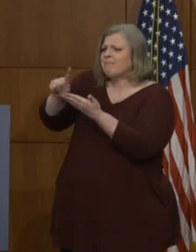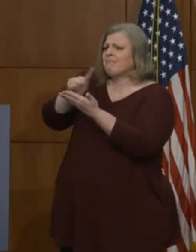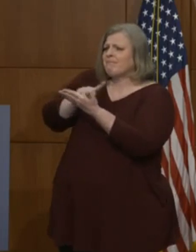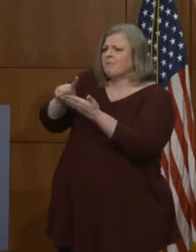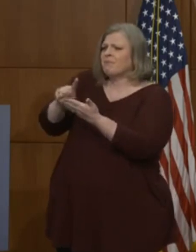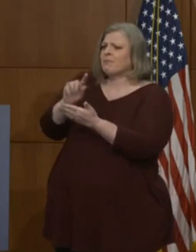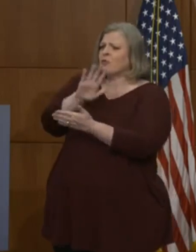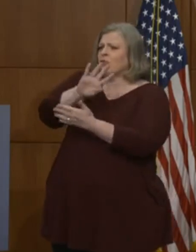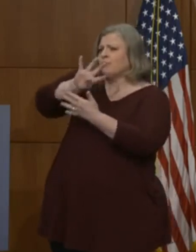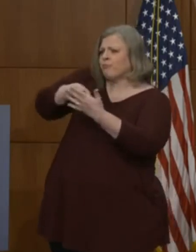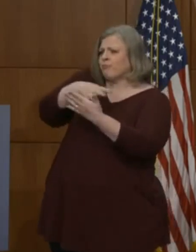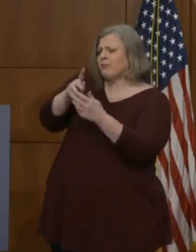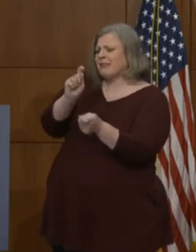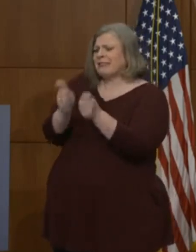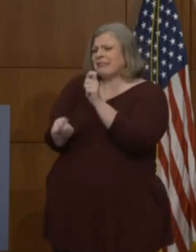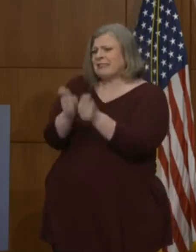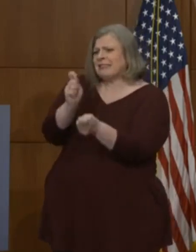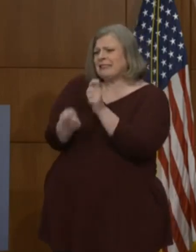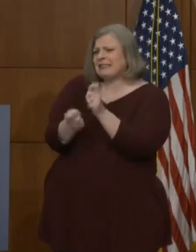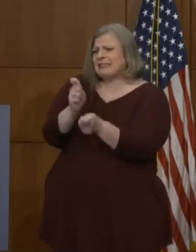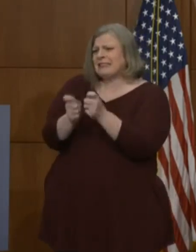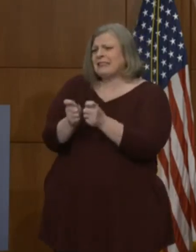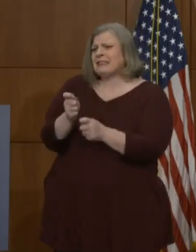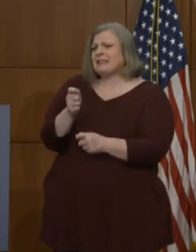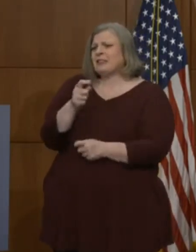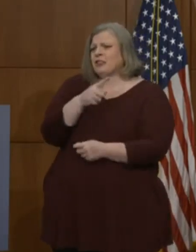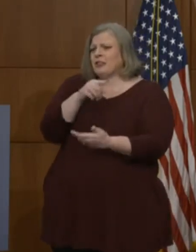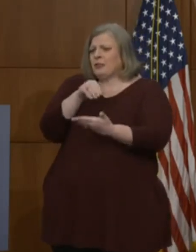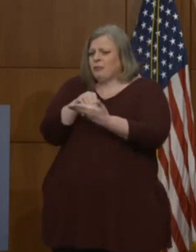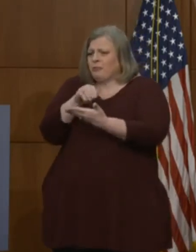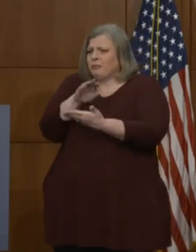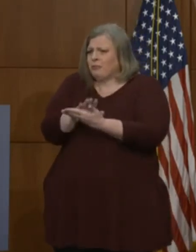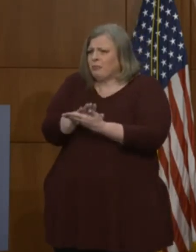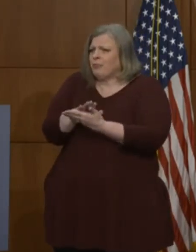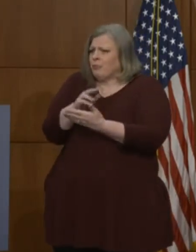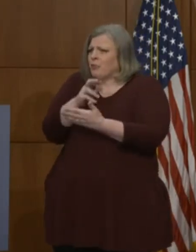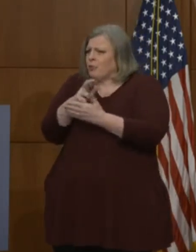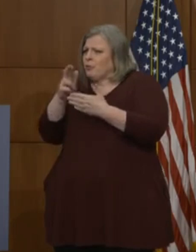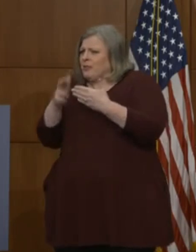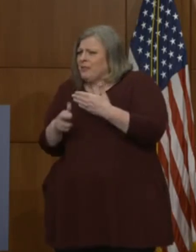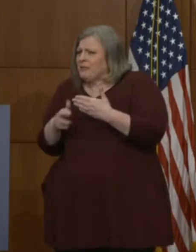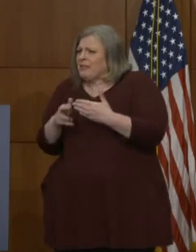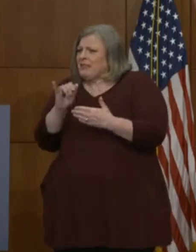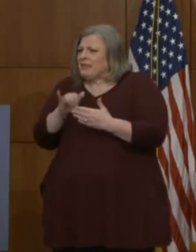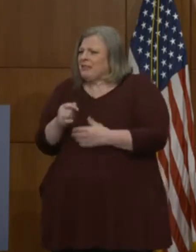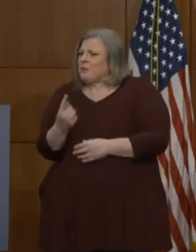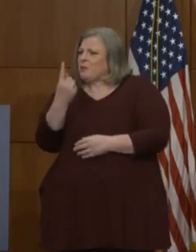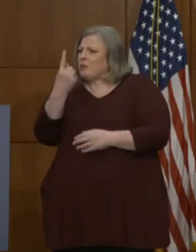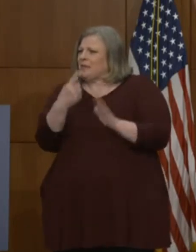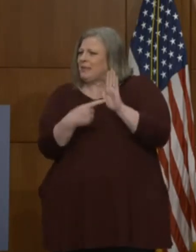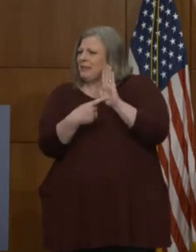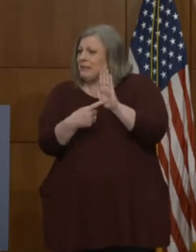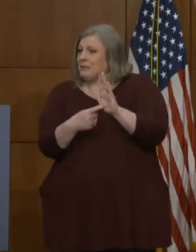BASIS THAT SHE IS WORKING MORE ON REPORTING RESULTS- THAT ON REPORTING RESULTS- THAT ANOTHER ENVIRONMENTS BUT SHE IS ANOTHER ENVIRONMENTS BUT SHE IS AN EXAMPLE OF. FOLKS THAT WERE AN EXAMPLE OF. FOLKS THAT WERE NOW WE KNOW WHO THEY ARE